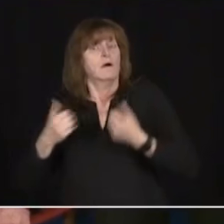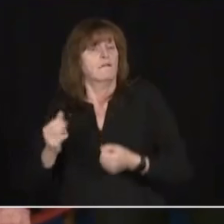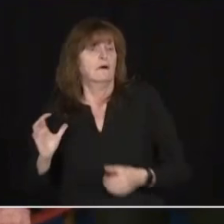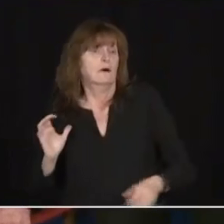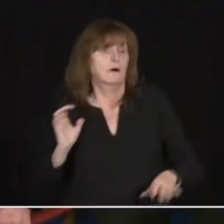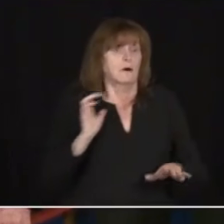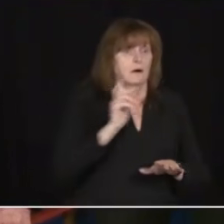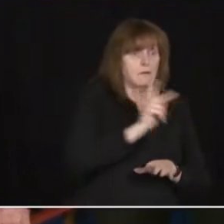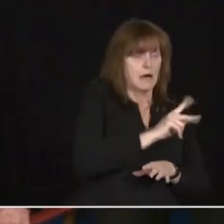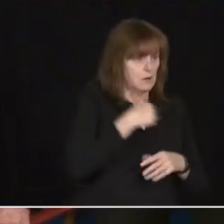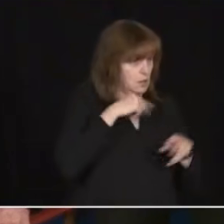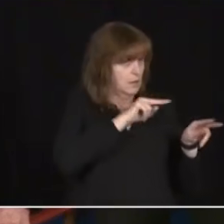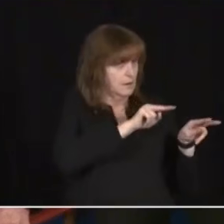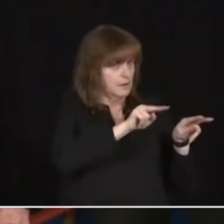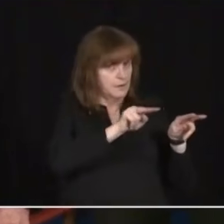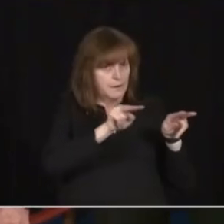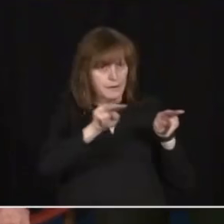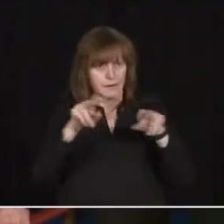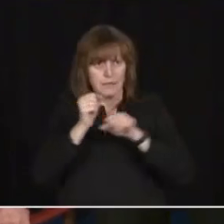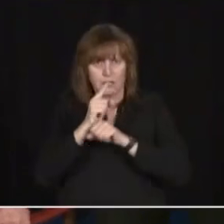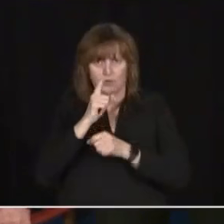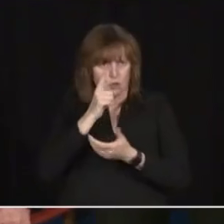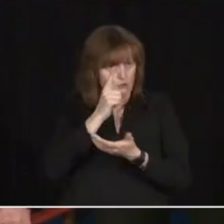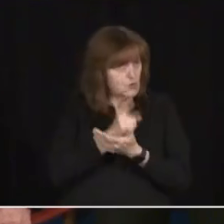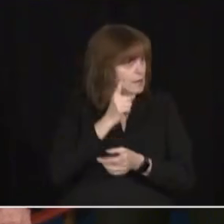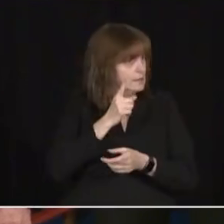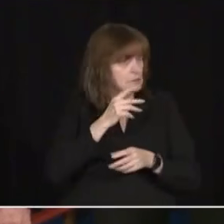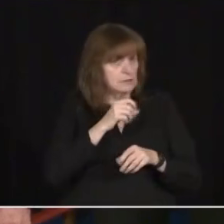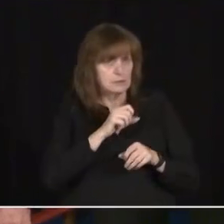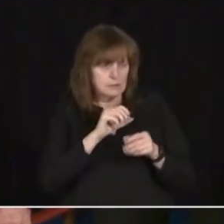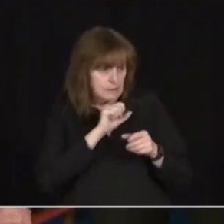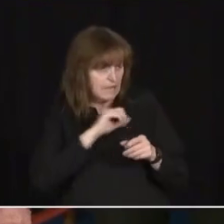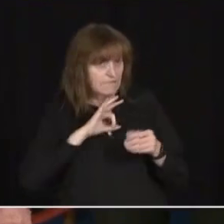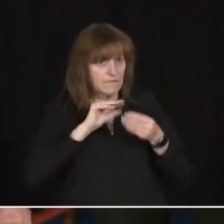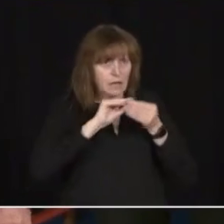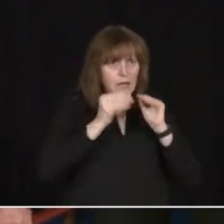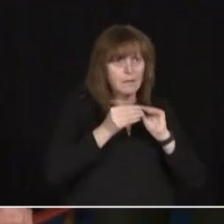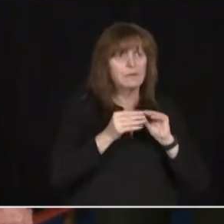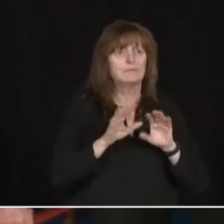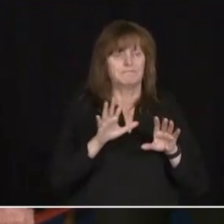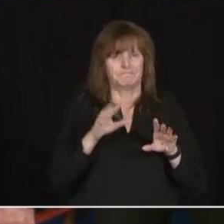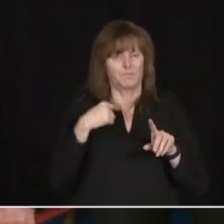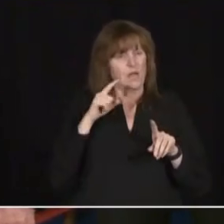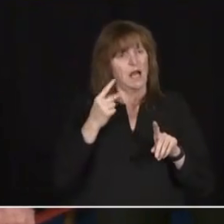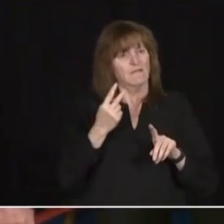back the staff that have left to make sure that they come back, to make sure they're properly